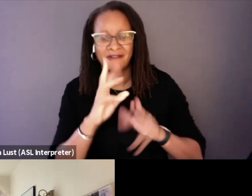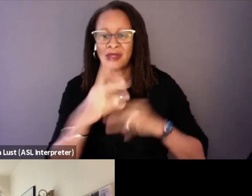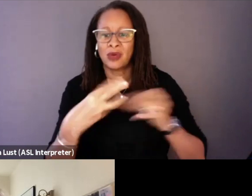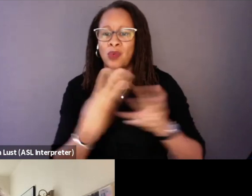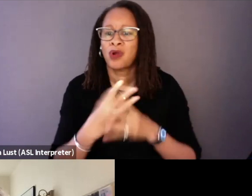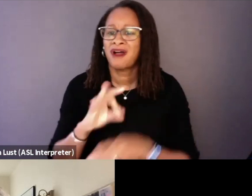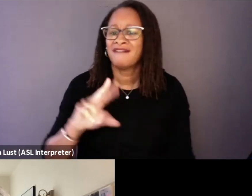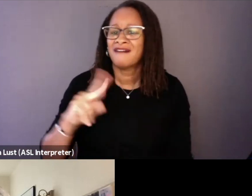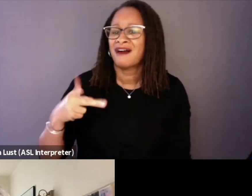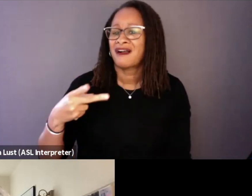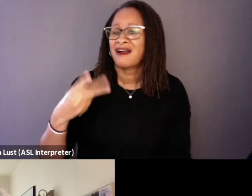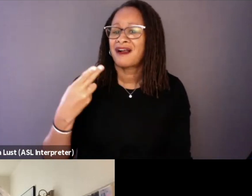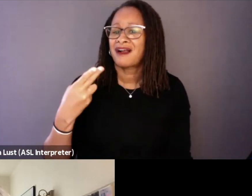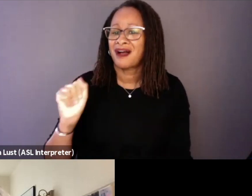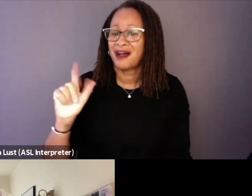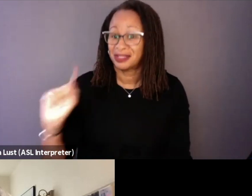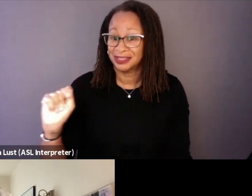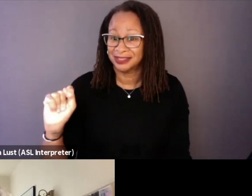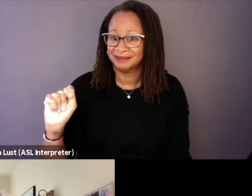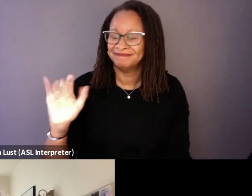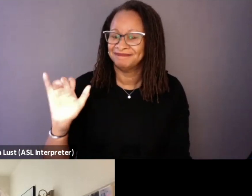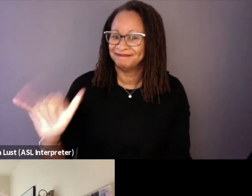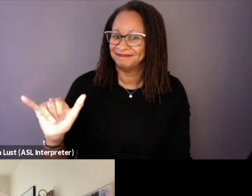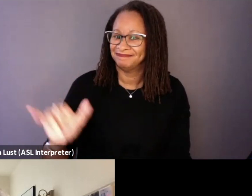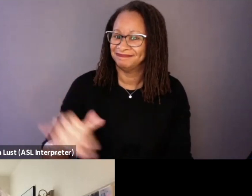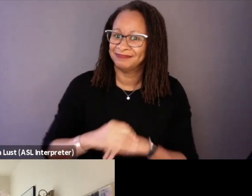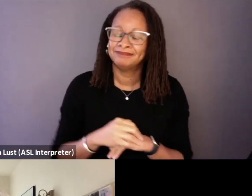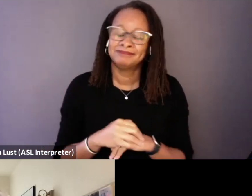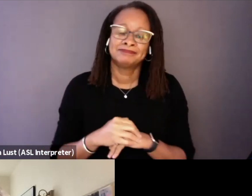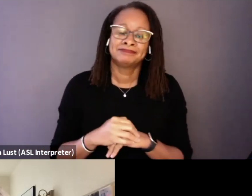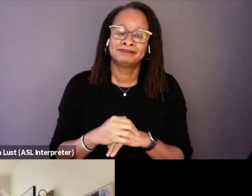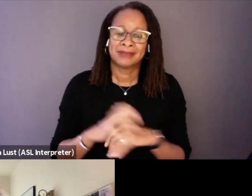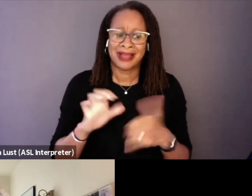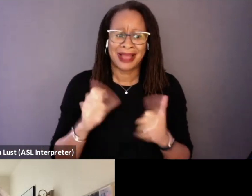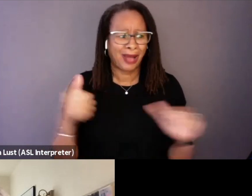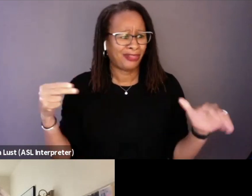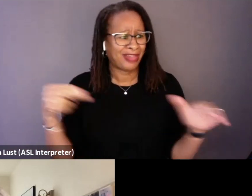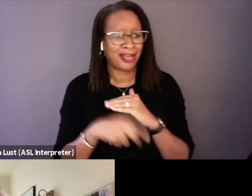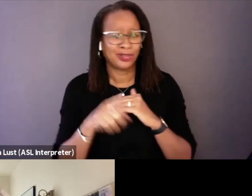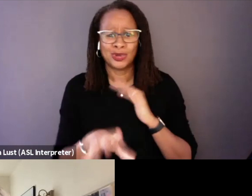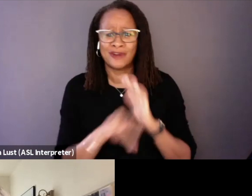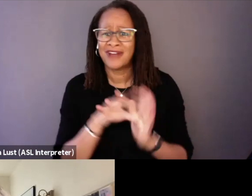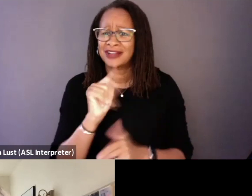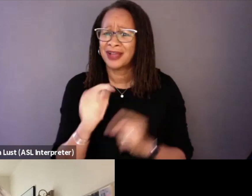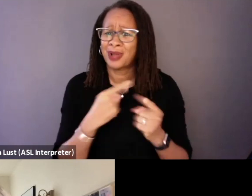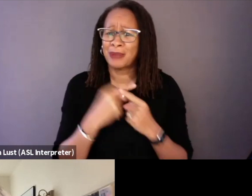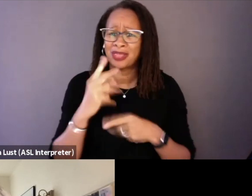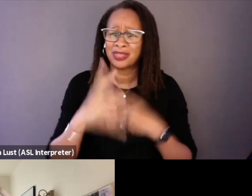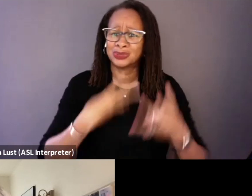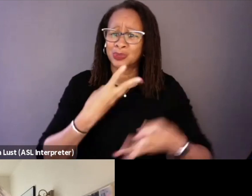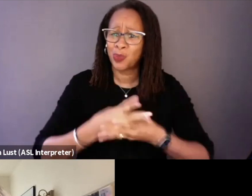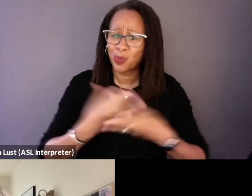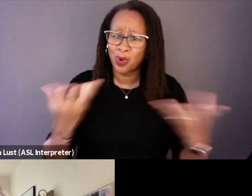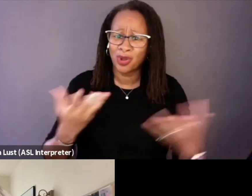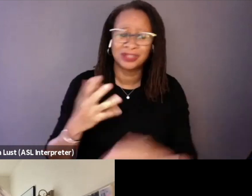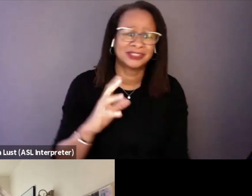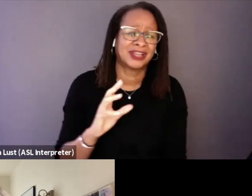So tell me Jessica, how the hell did you find out about this world that you immerse us in?